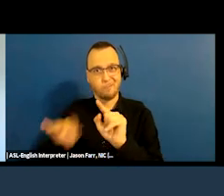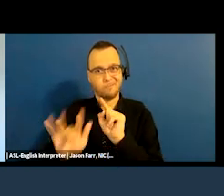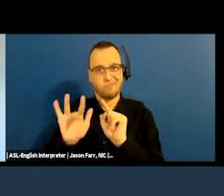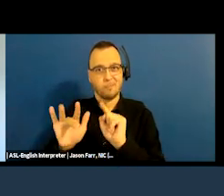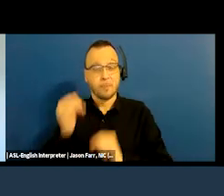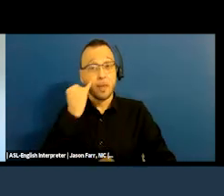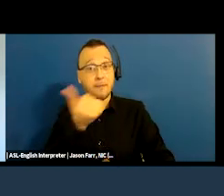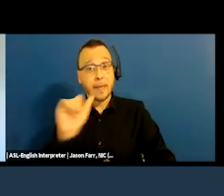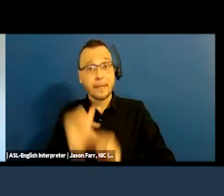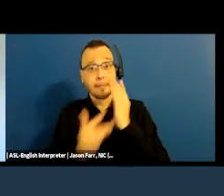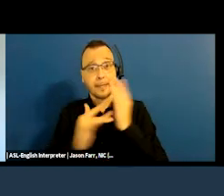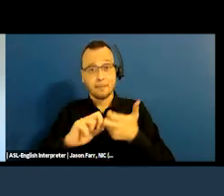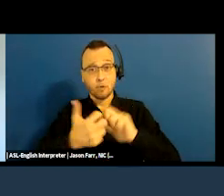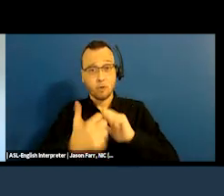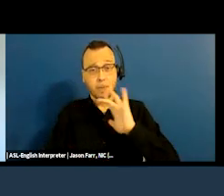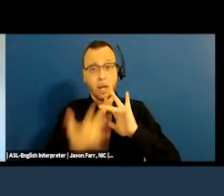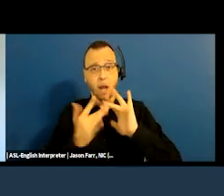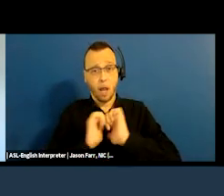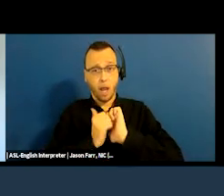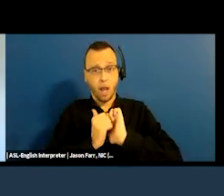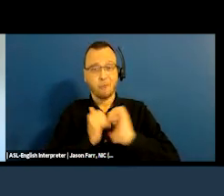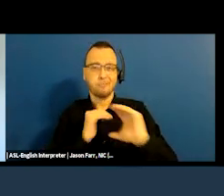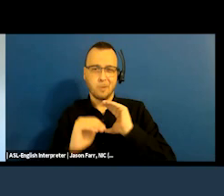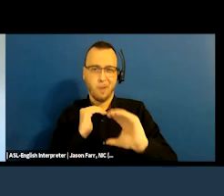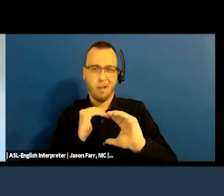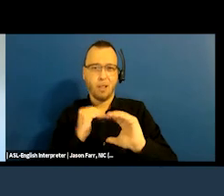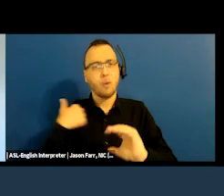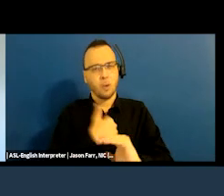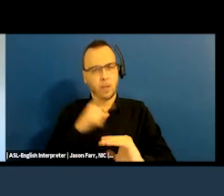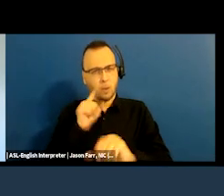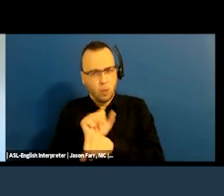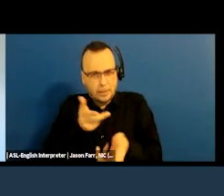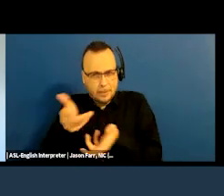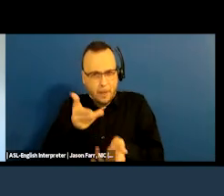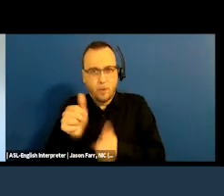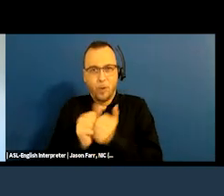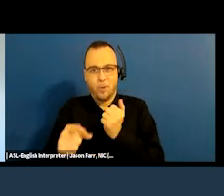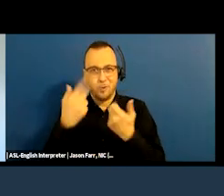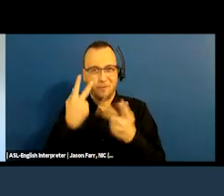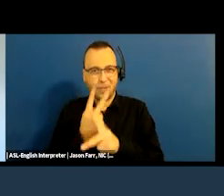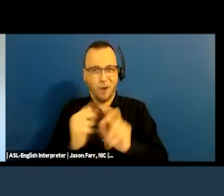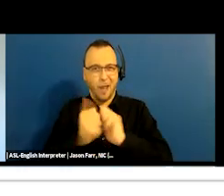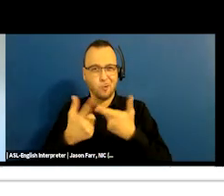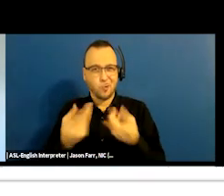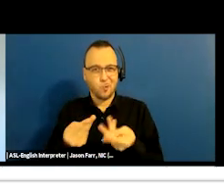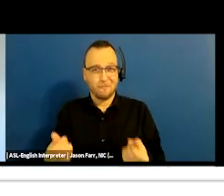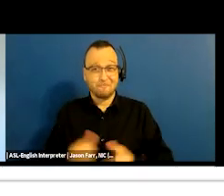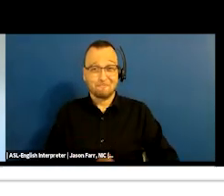and we really appreciate them being part of this event with us. We also have live transcription available